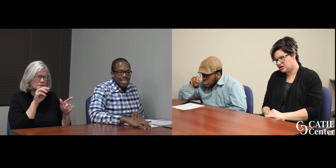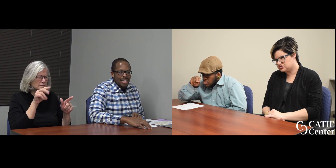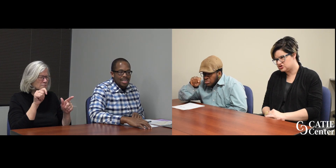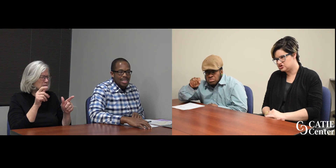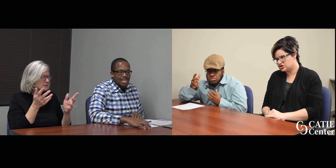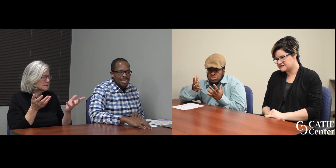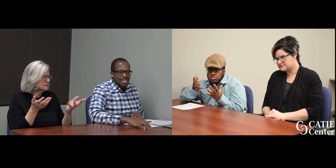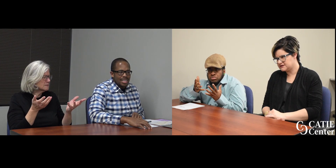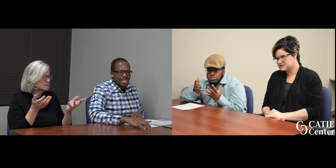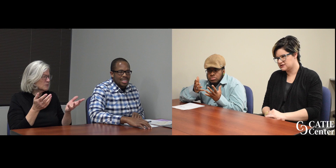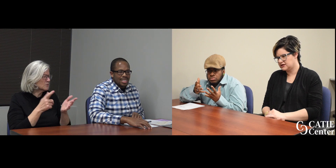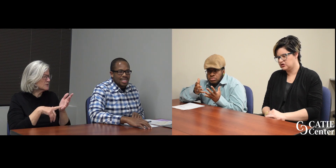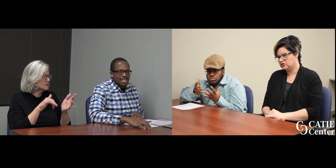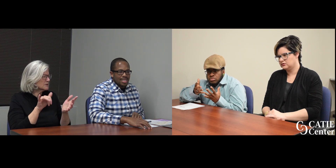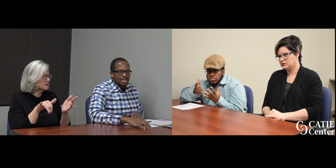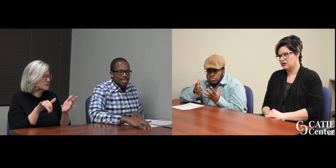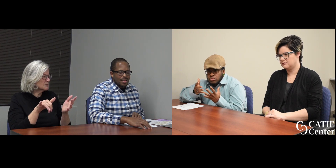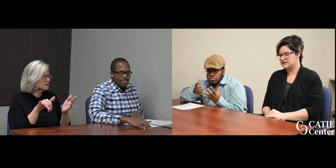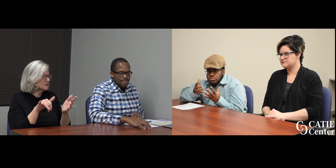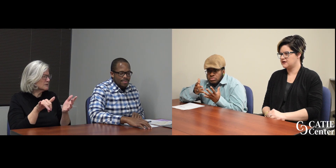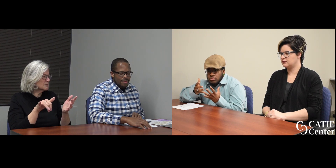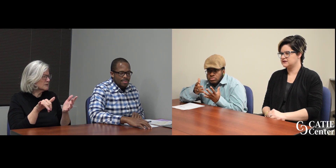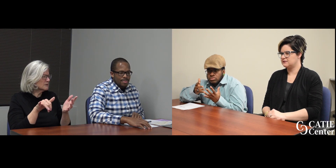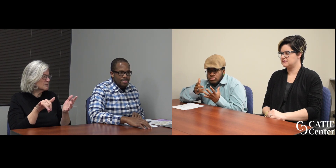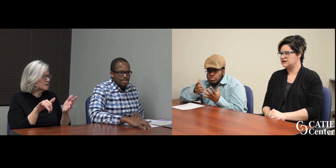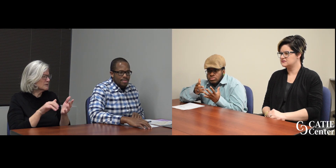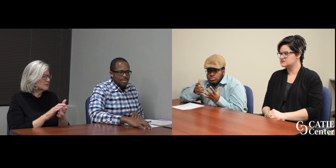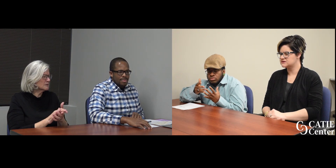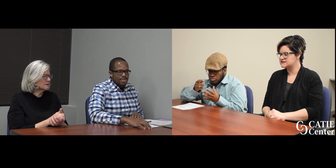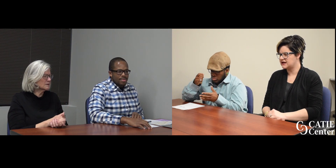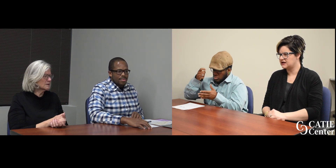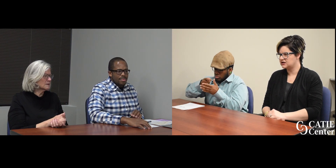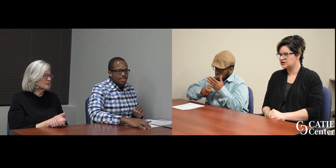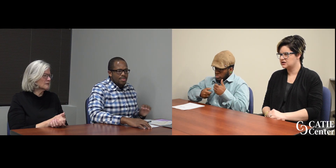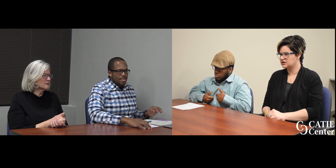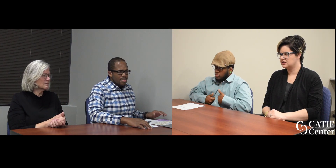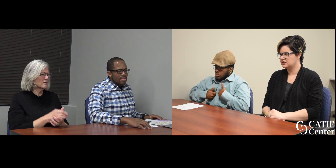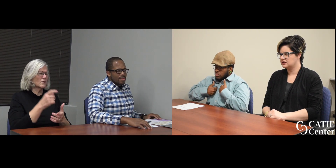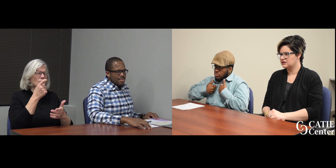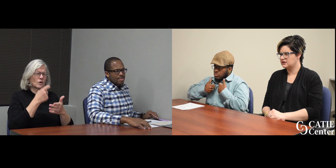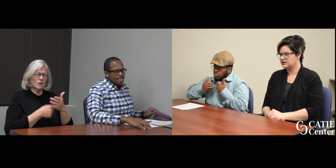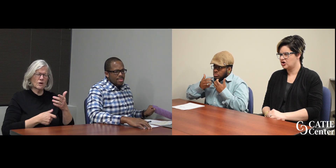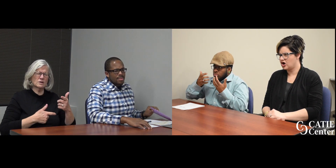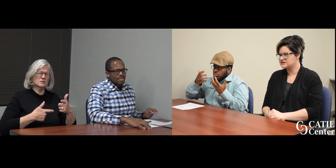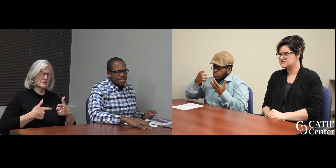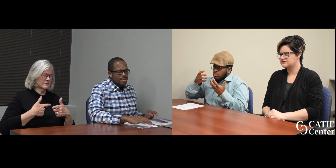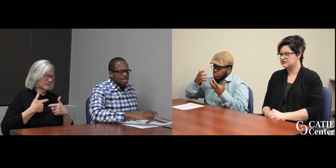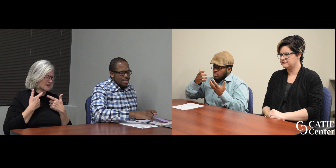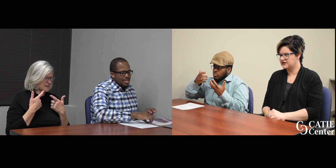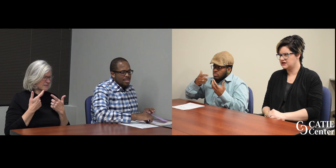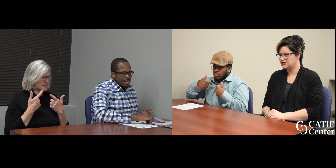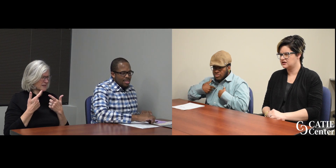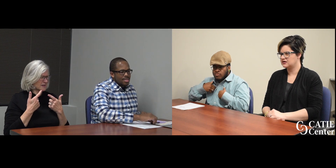Adjustment? Can you expand on what that means? What's that? The cost of living,